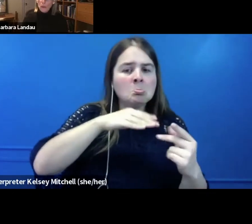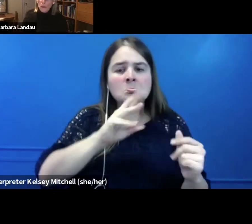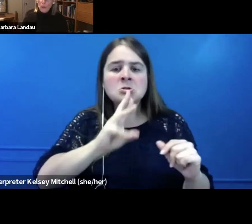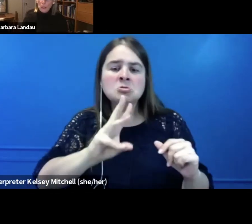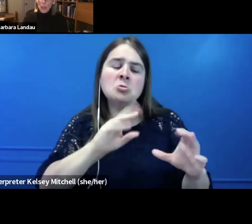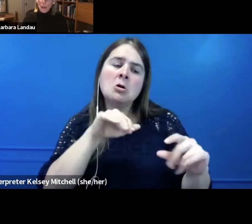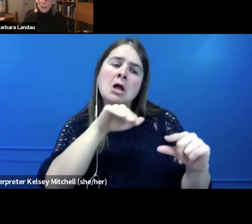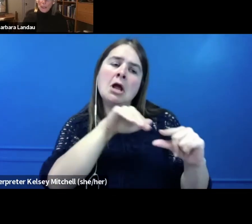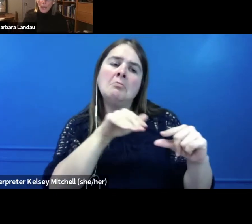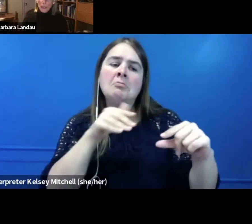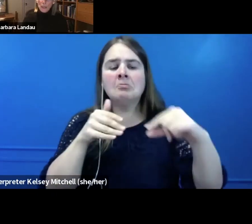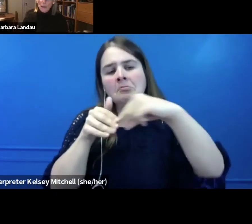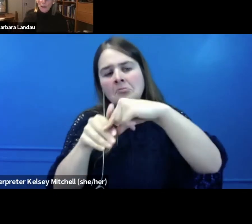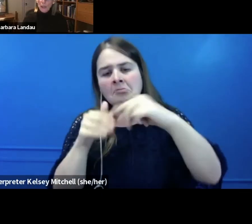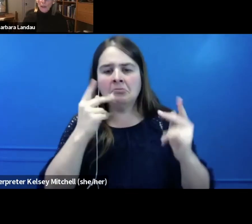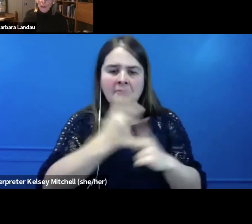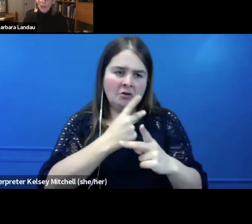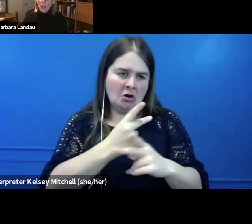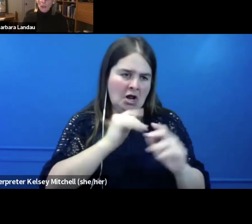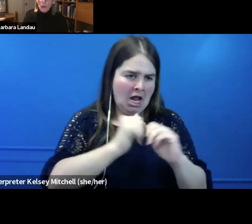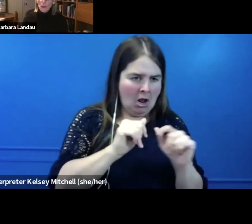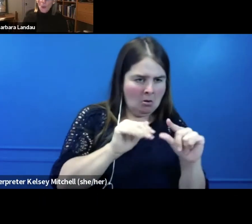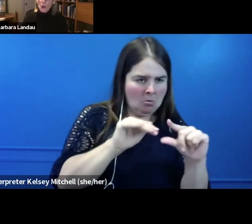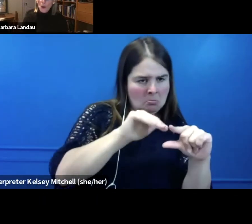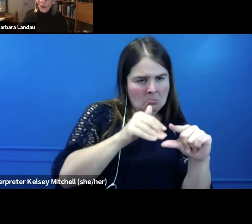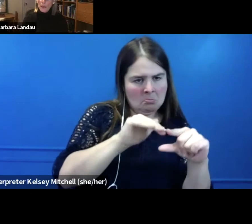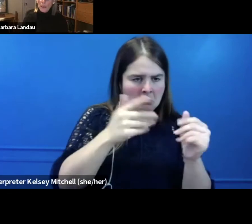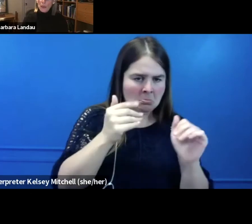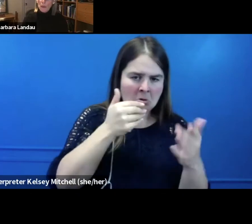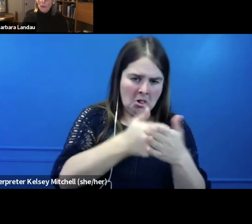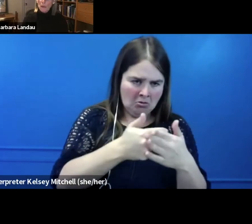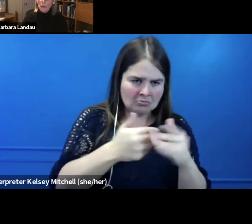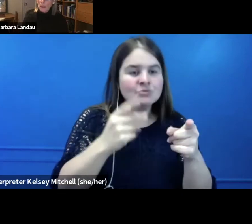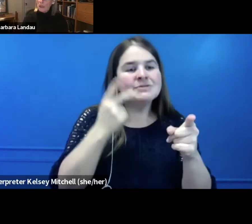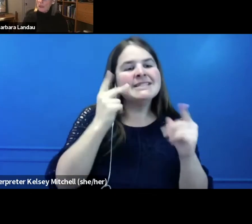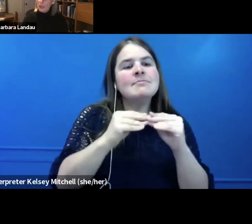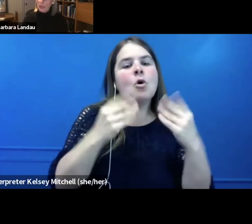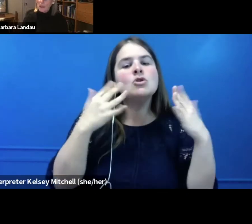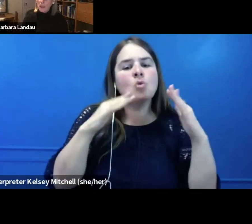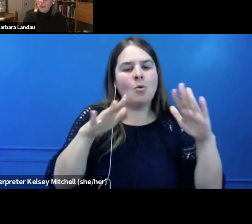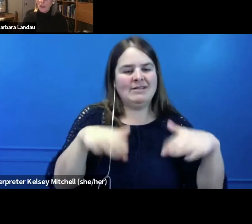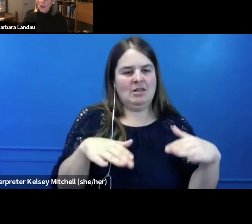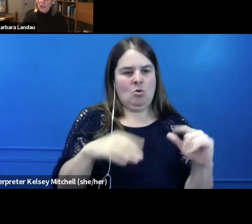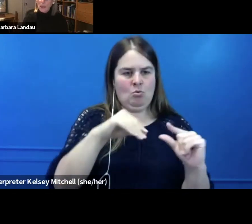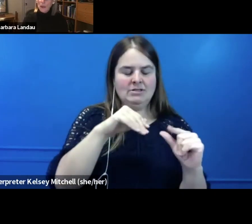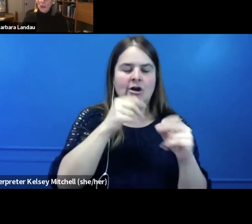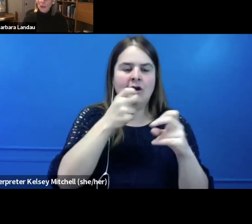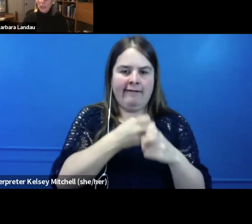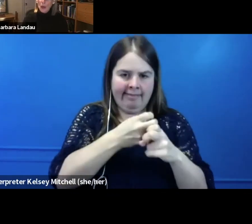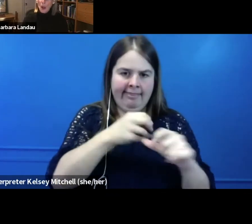their slot the slot is underneath it so there's more noise here in these two